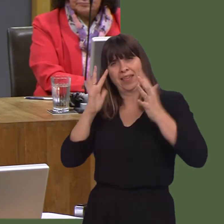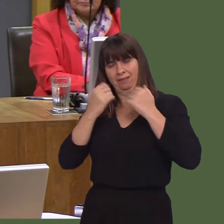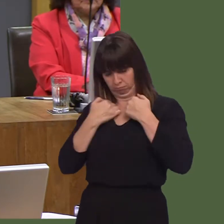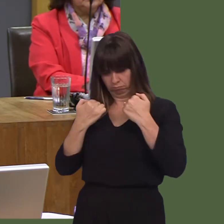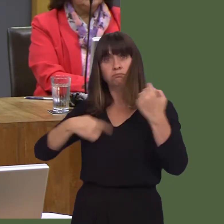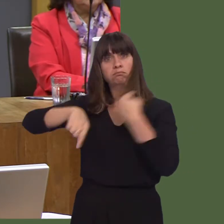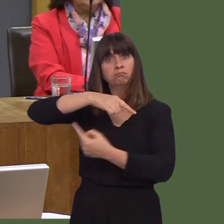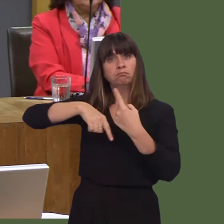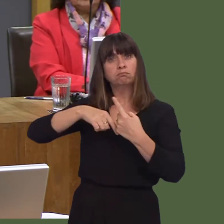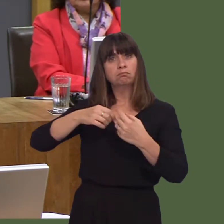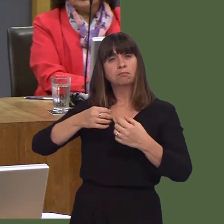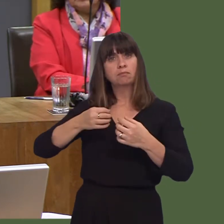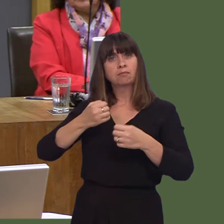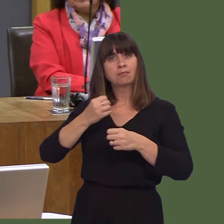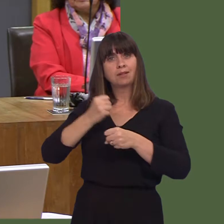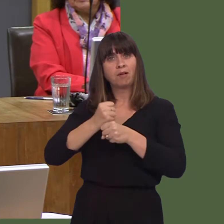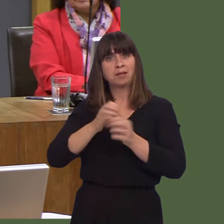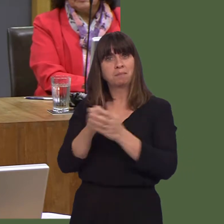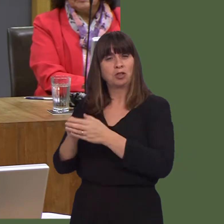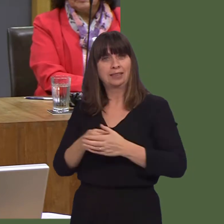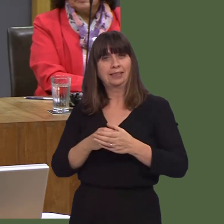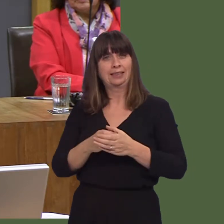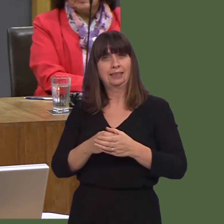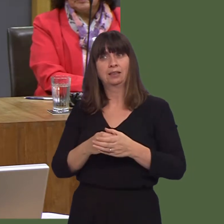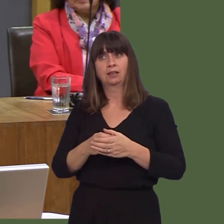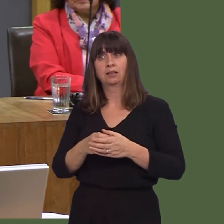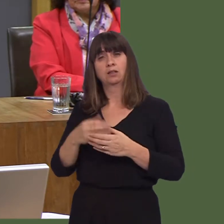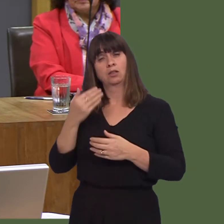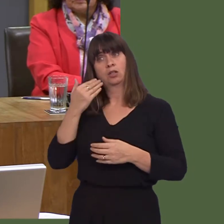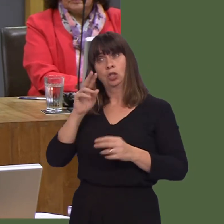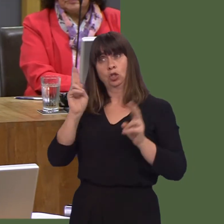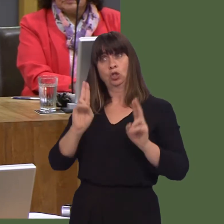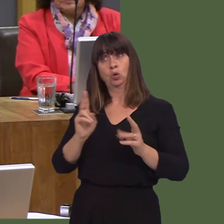The children's rights impact assessment on the most recent school code changes didn't